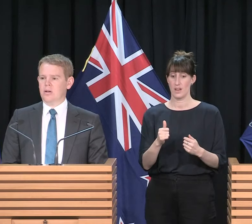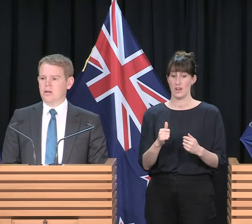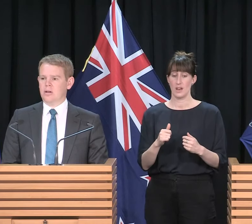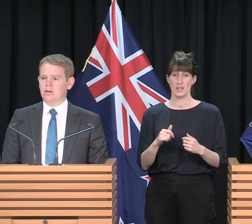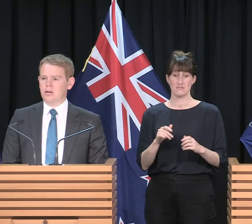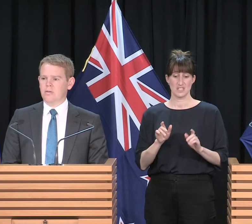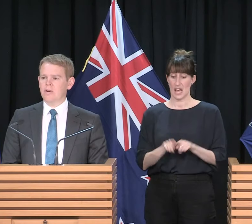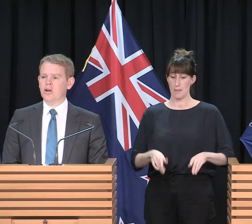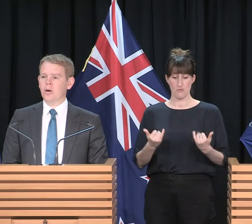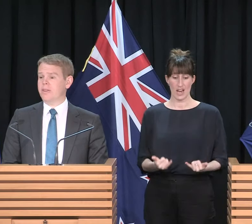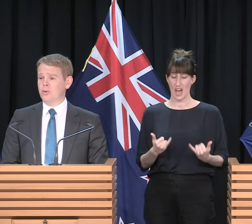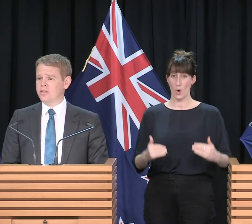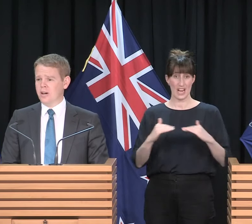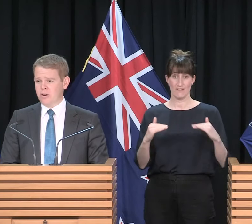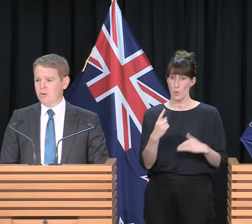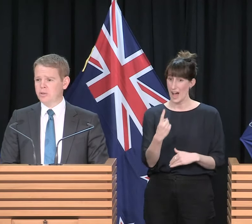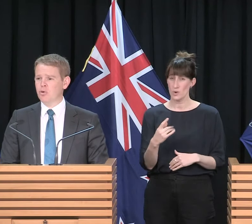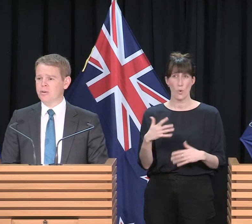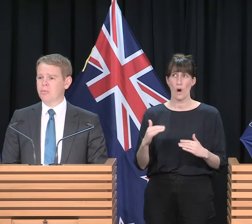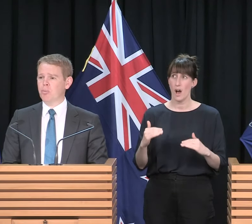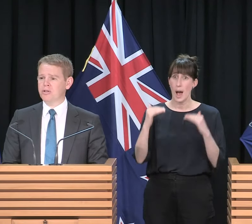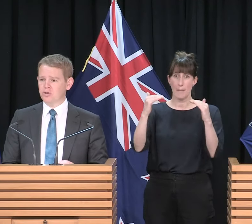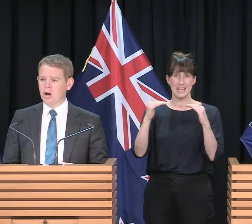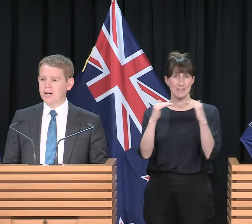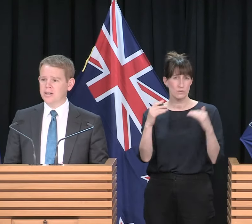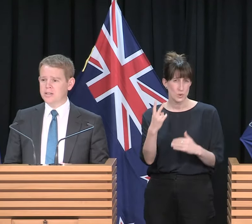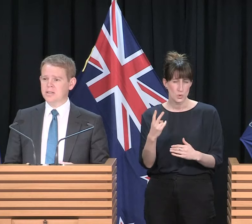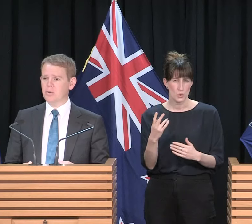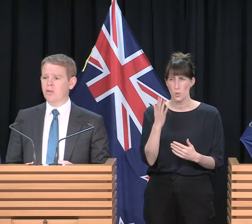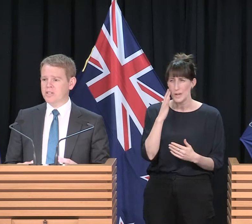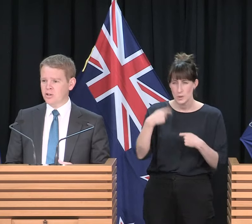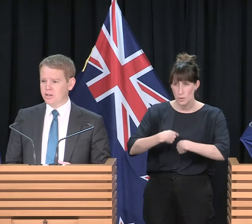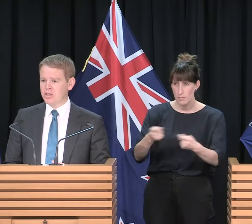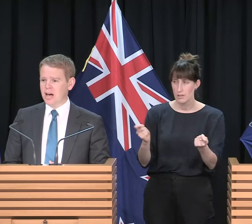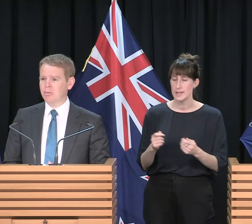between people should COVID-19 be in the community. Our overall elimination